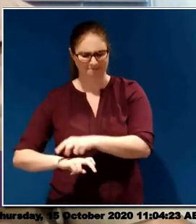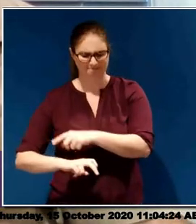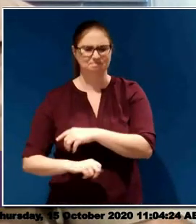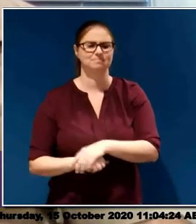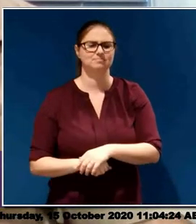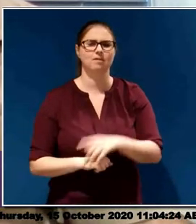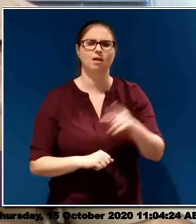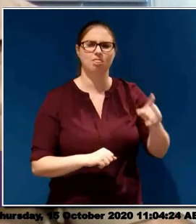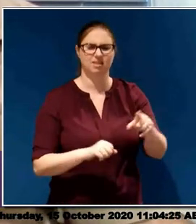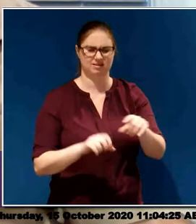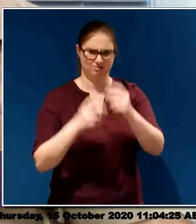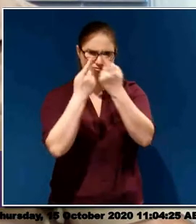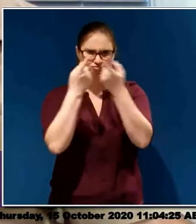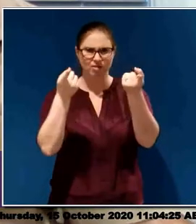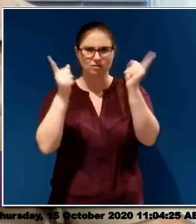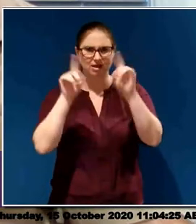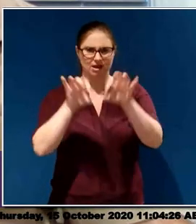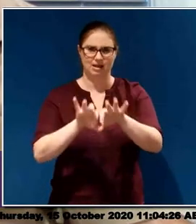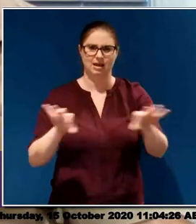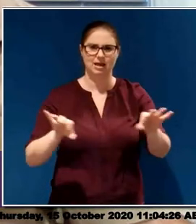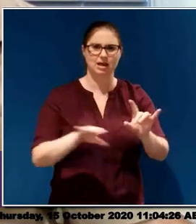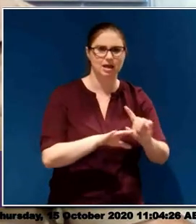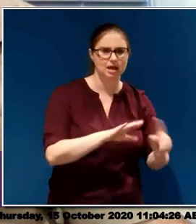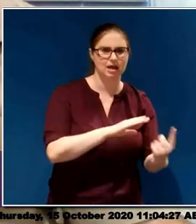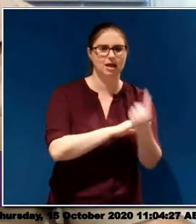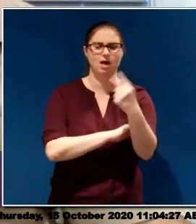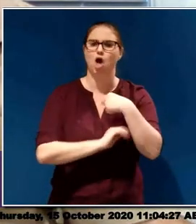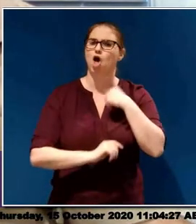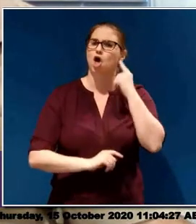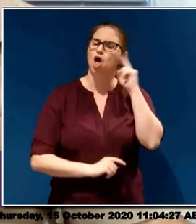"Oh, there's that kid with Tourette's" I nearly turned around and punched them,